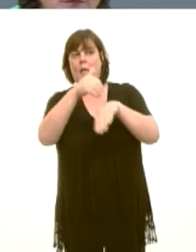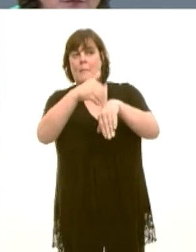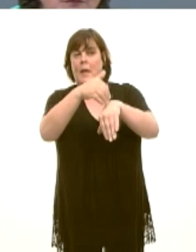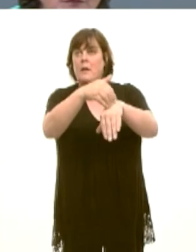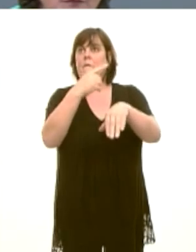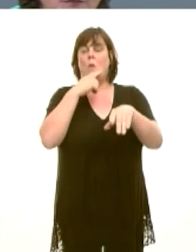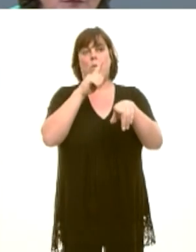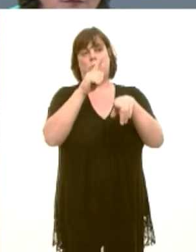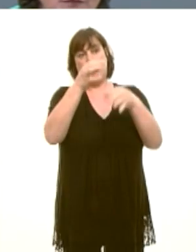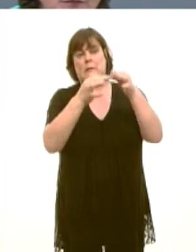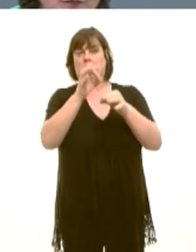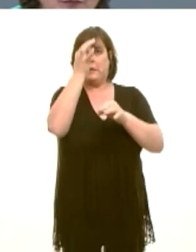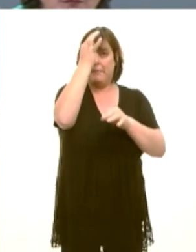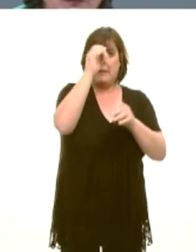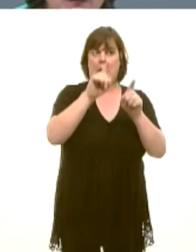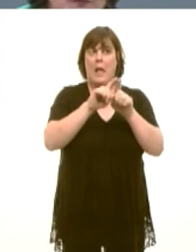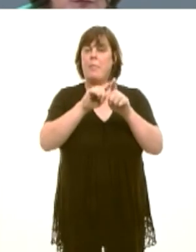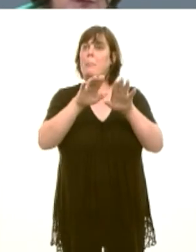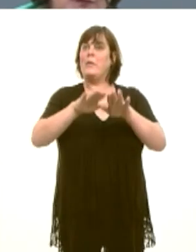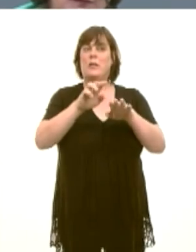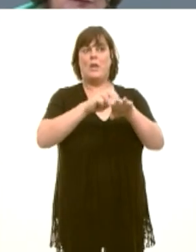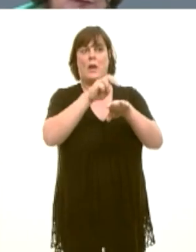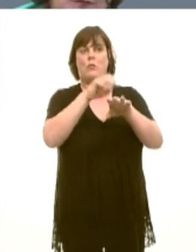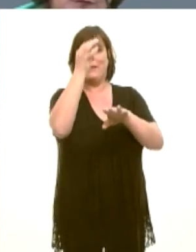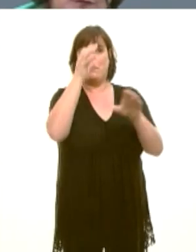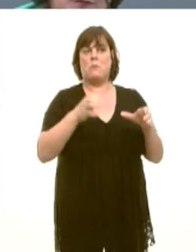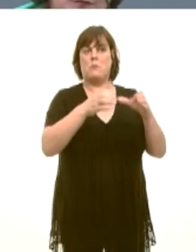and the British-Irish Council. Obviously, the political tensions in Northern Ireland